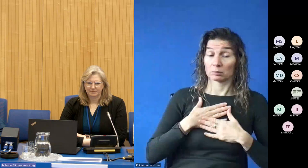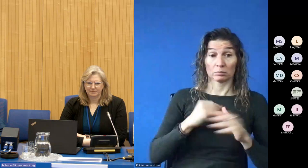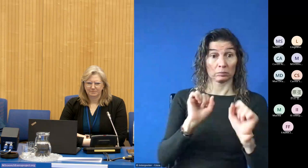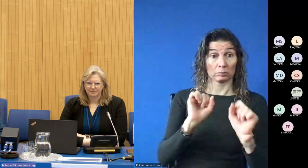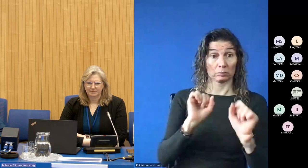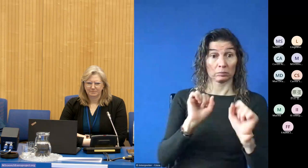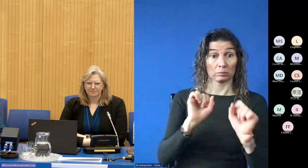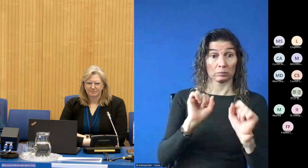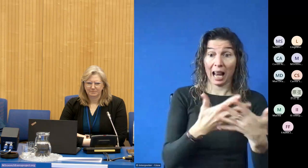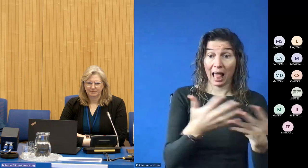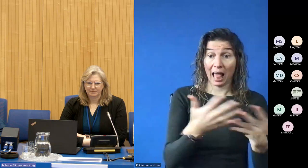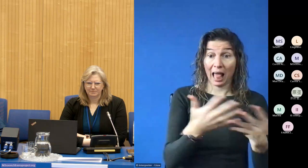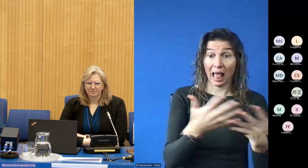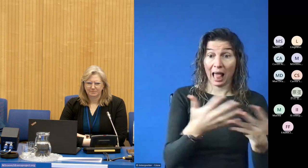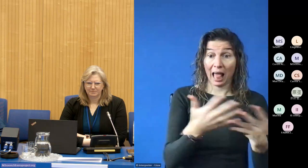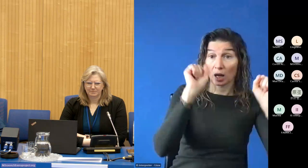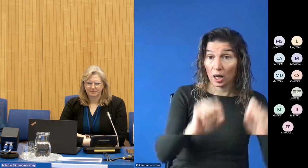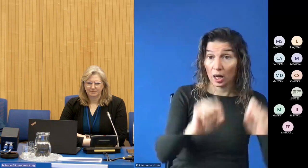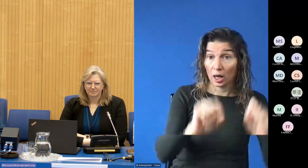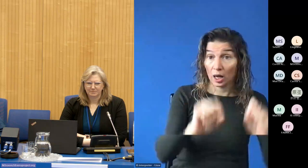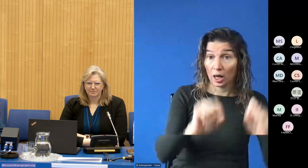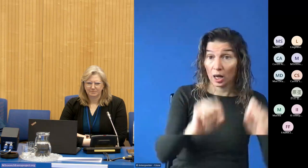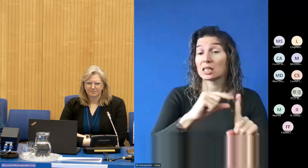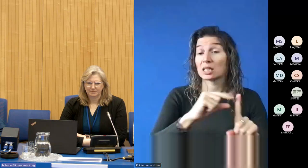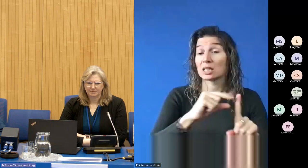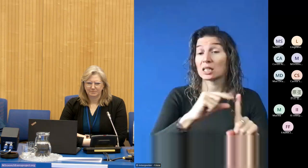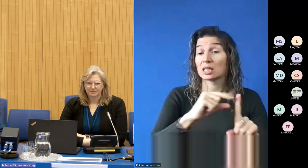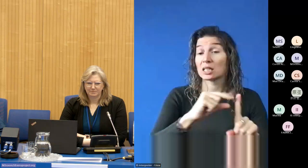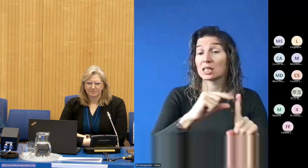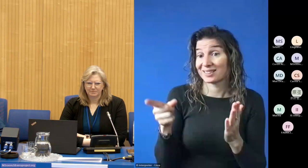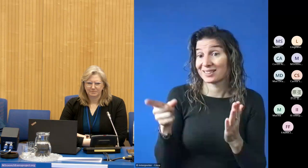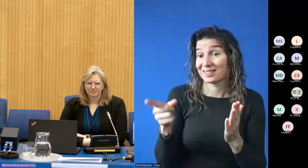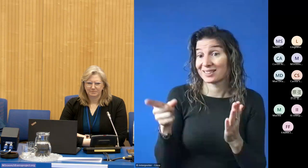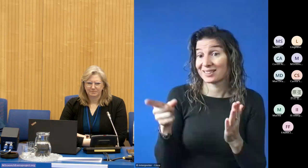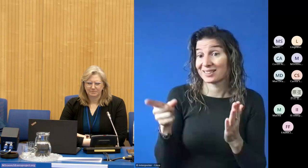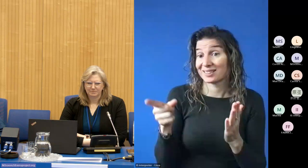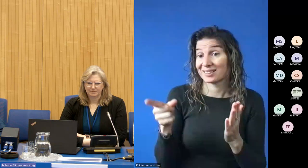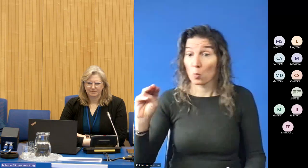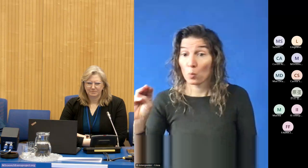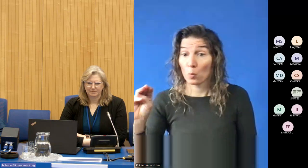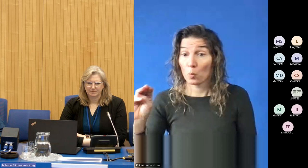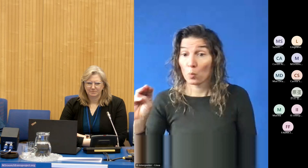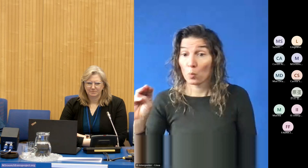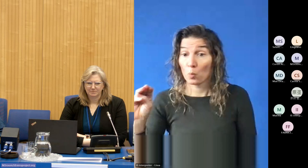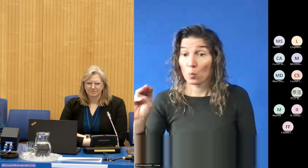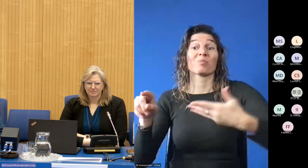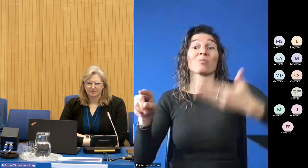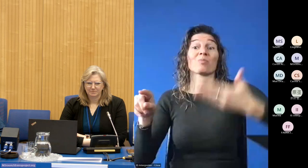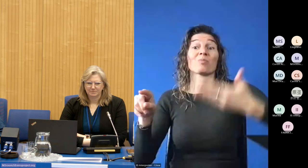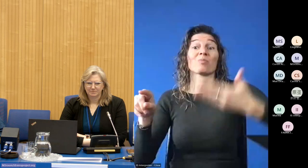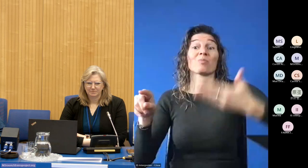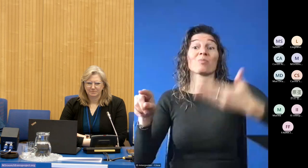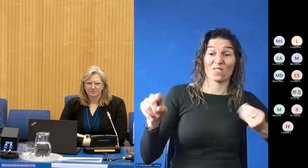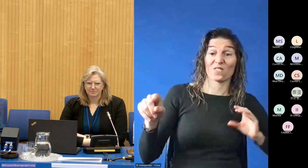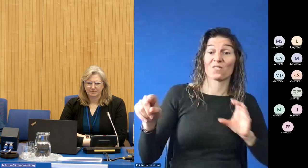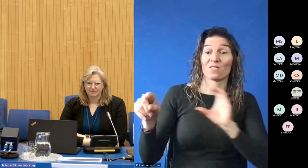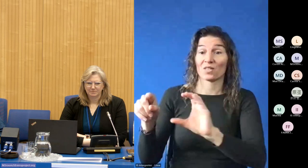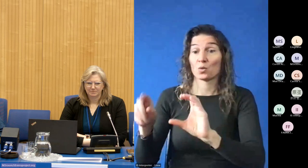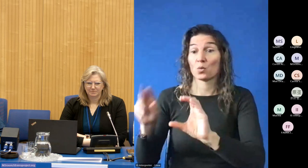digital book. So I am really hoping that having funded it, everyone will use it. So, it is bloom